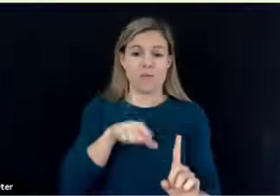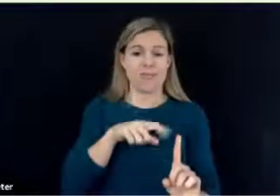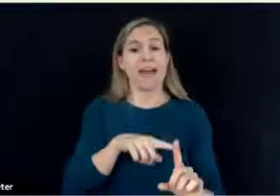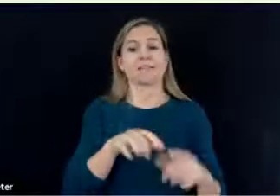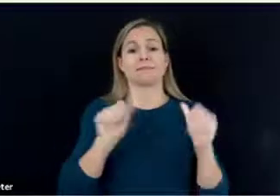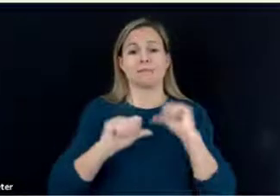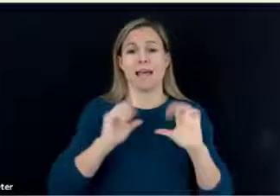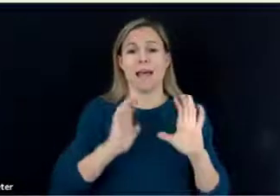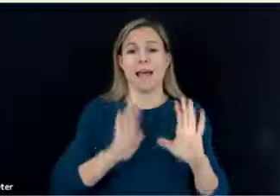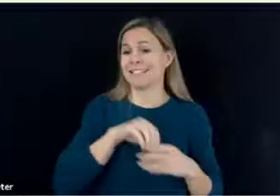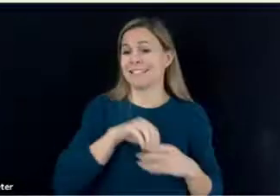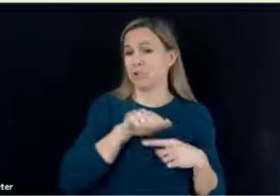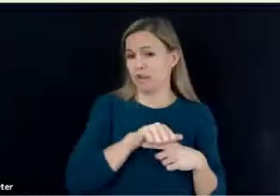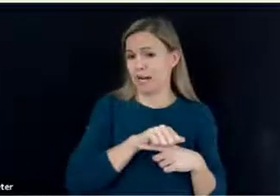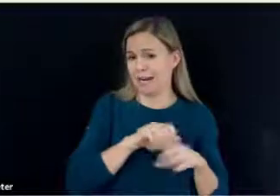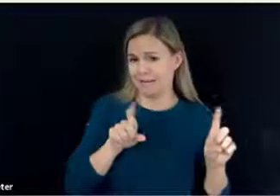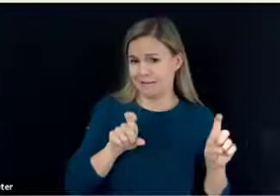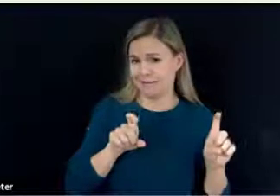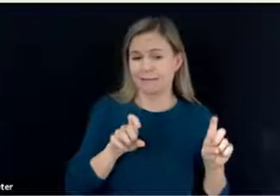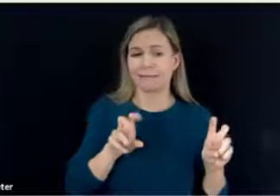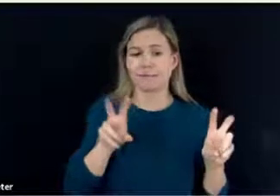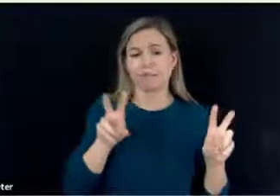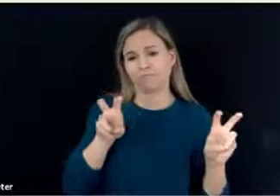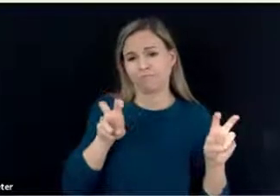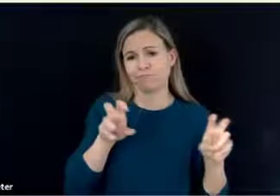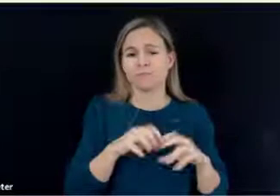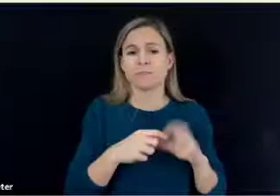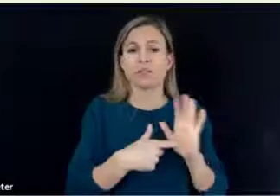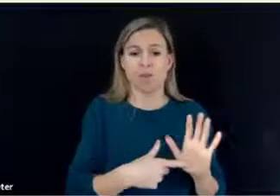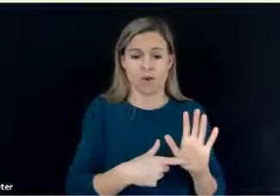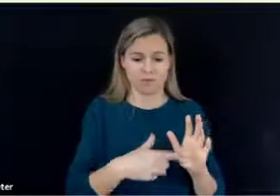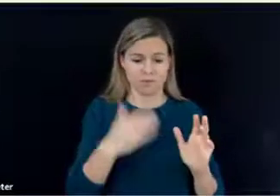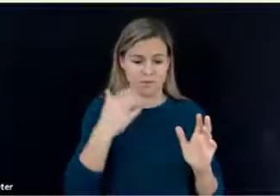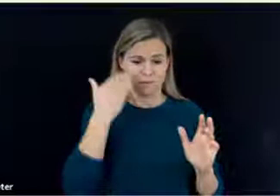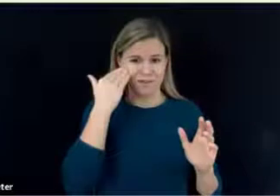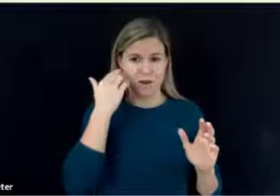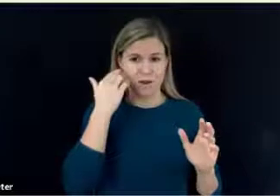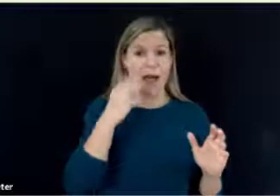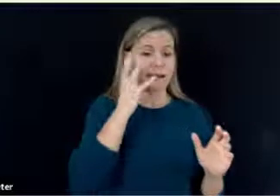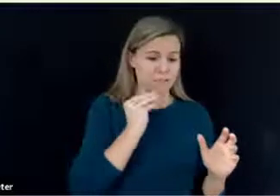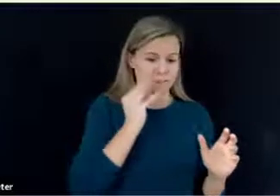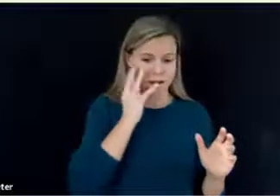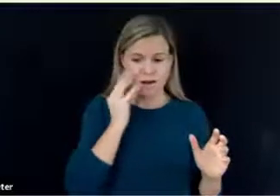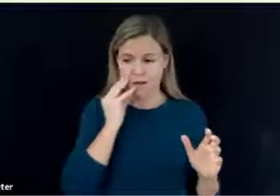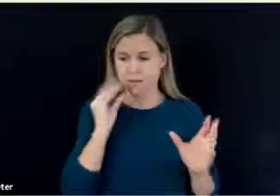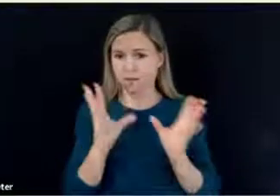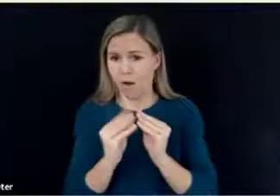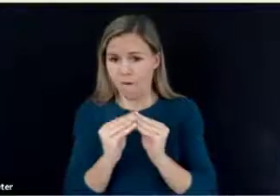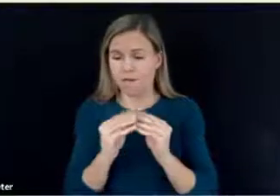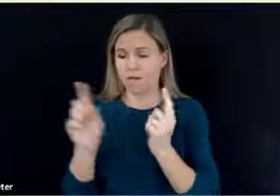was really saying after having these experiences at our conference after meeting the families,